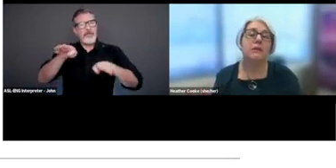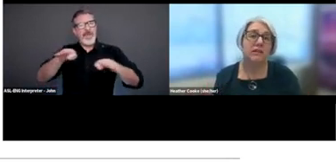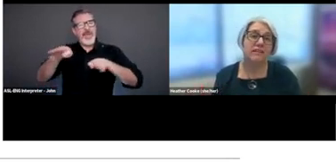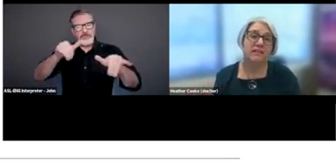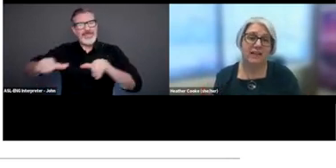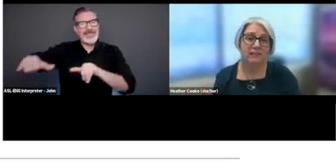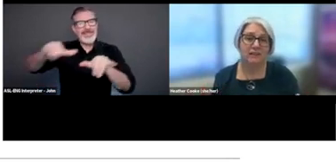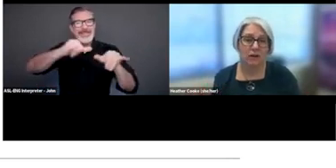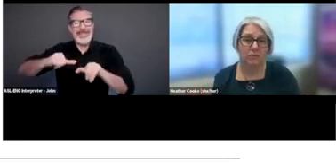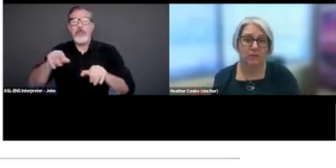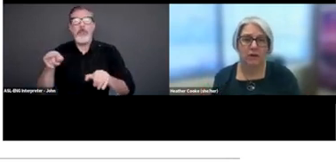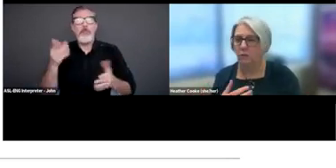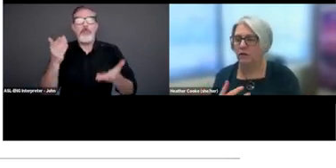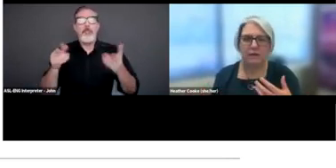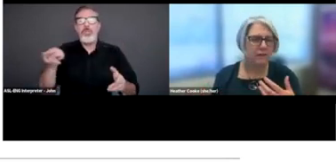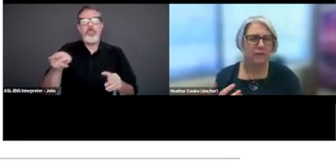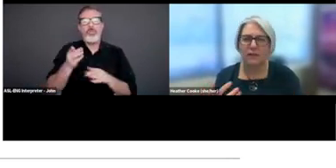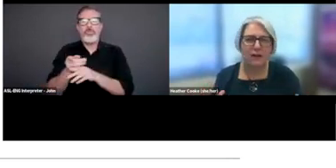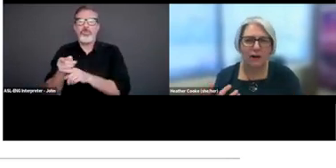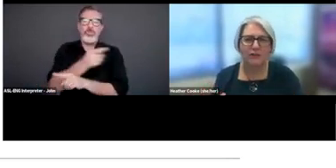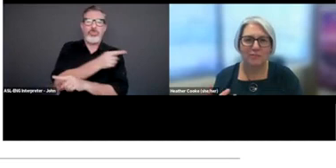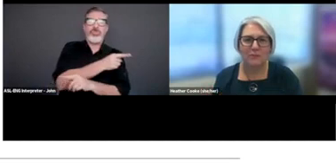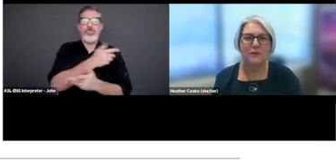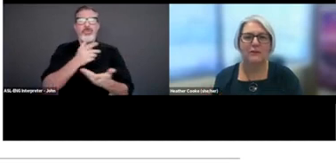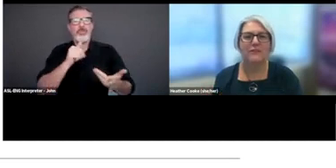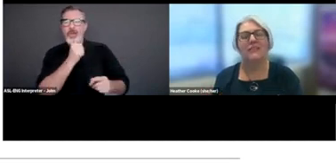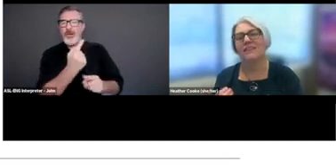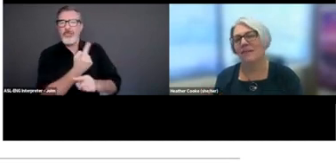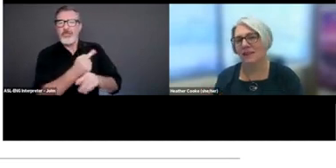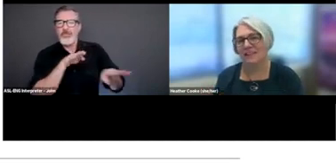ambiguous intent to harm, which means it's really hard to prove